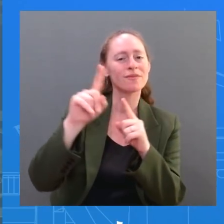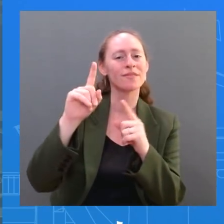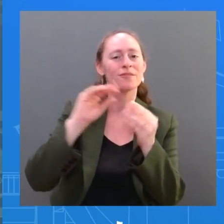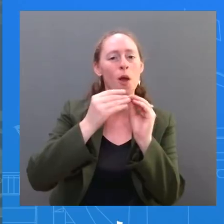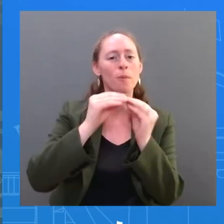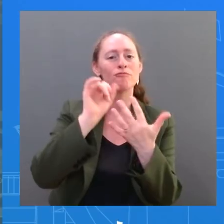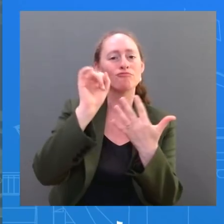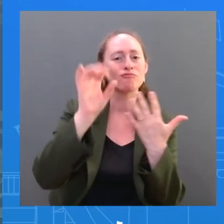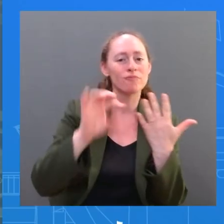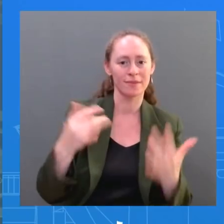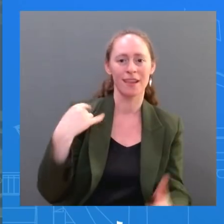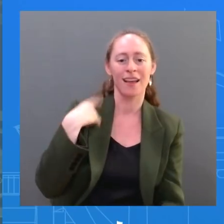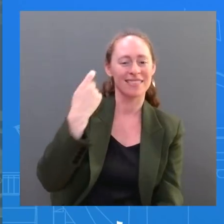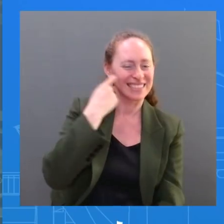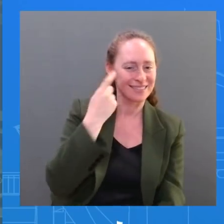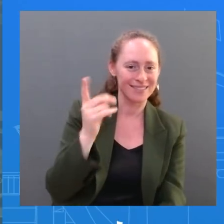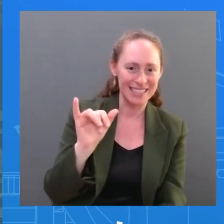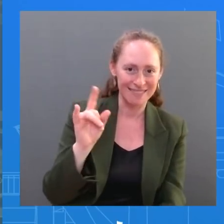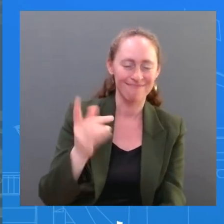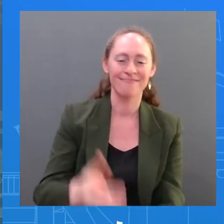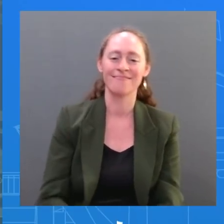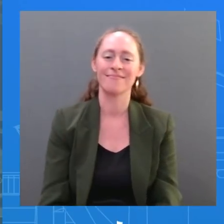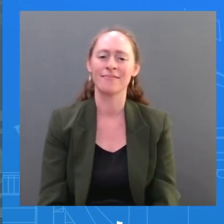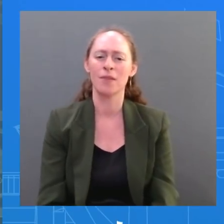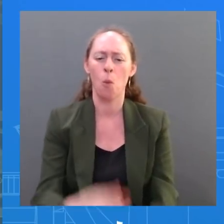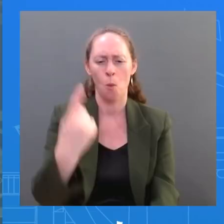And one more thing that someone just asked me as well is: